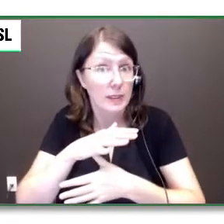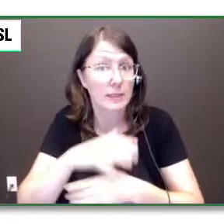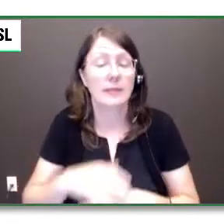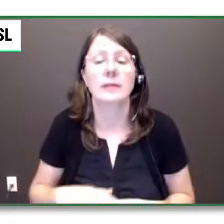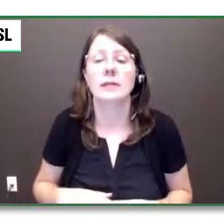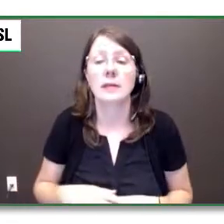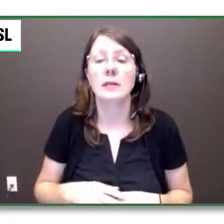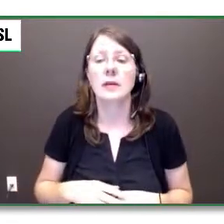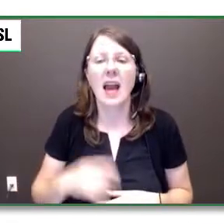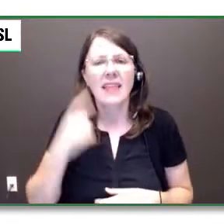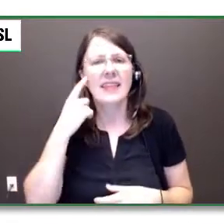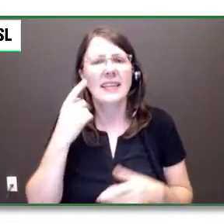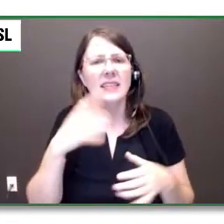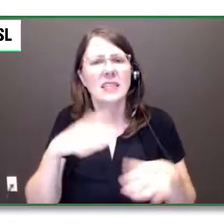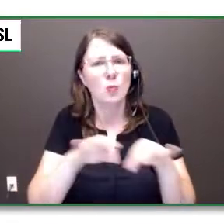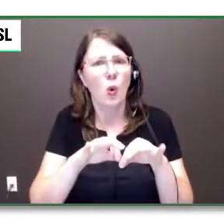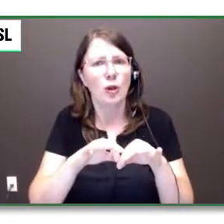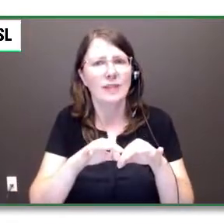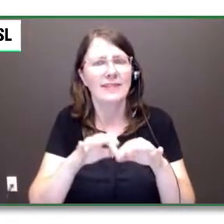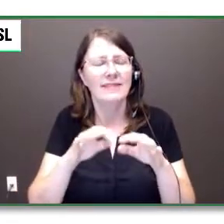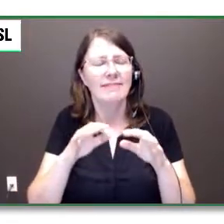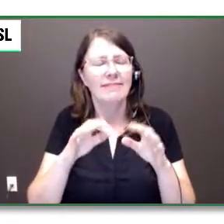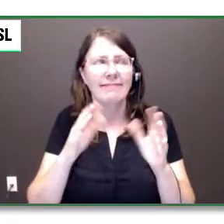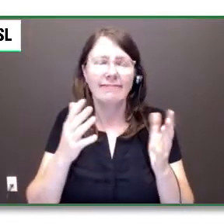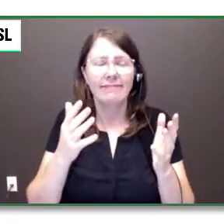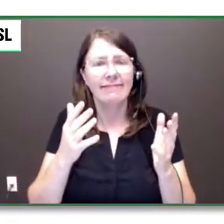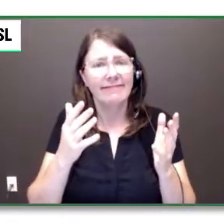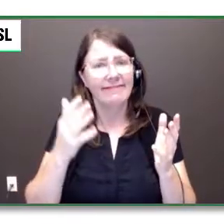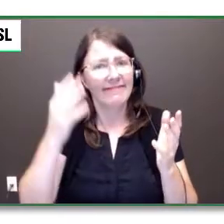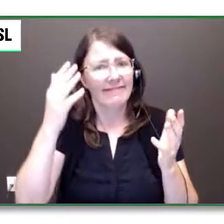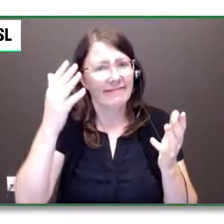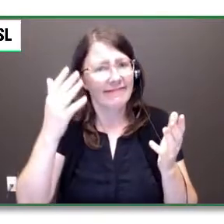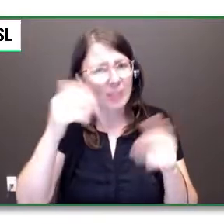consider is that we may have this long list of these are the things that we